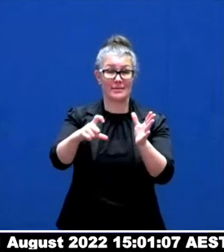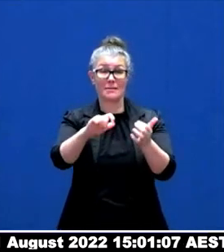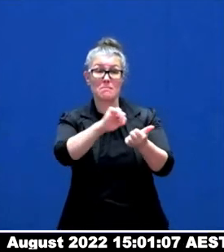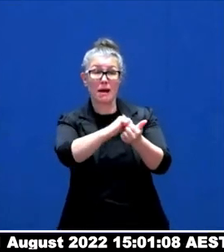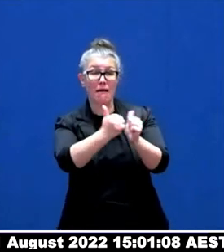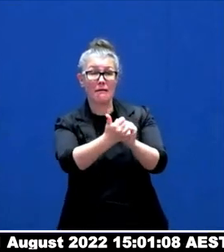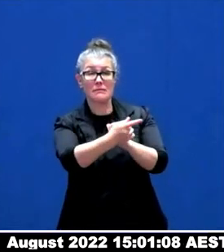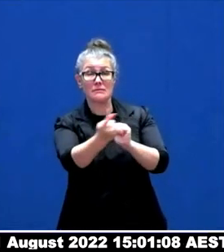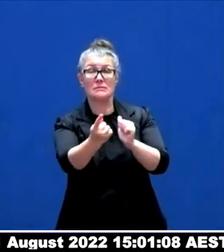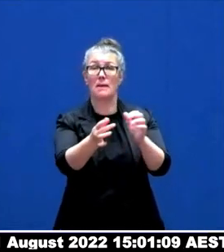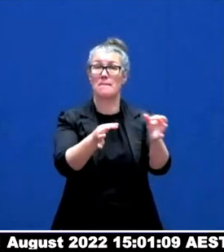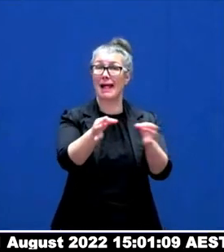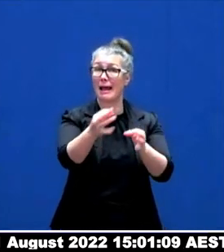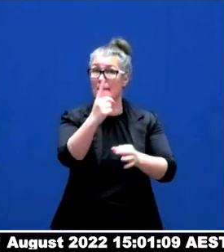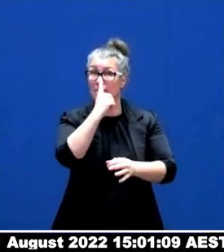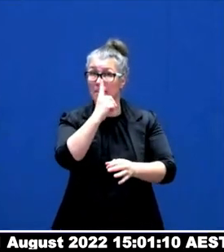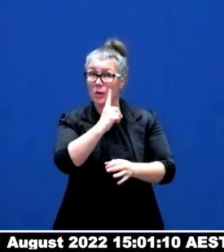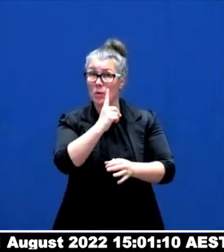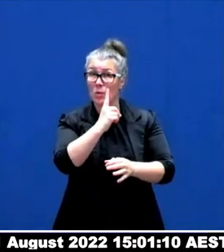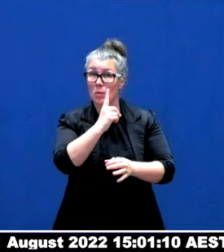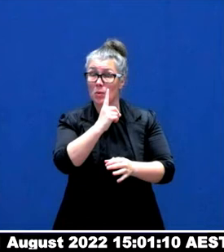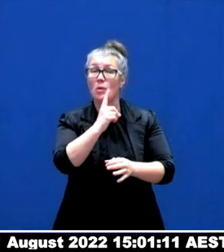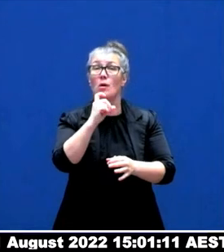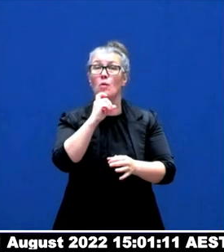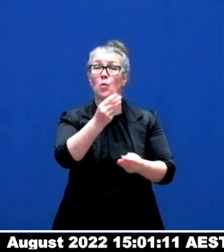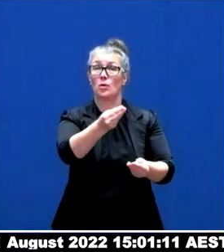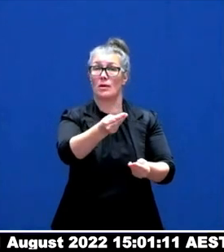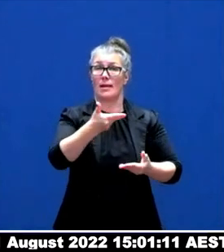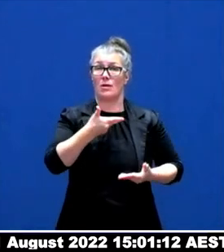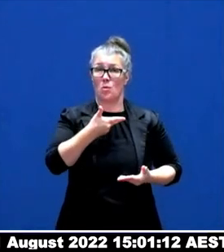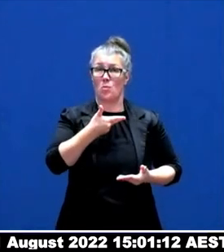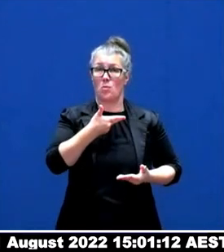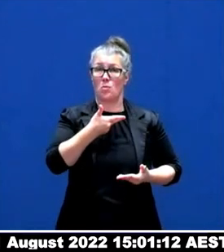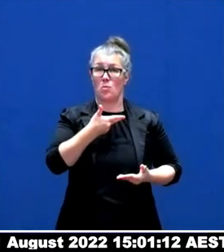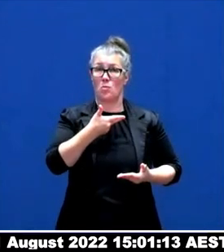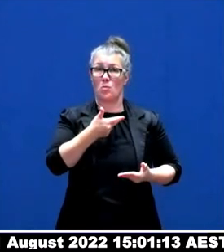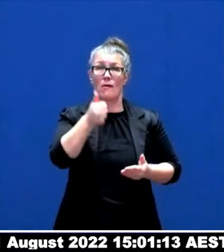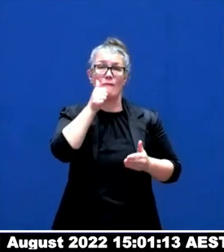our planners internally would refer that matter to our fraud under our Chief Risk